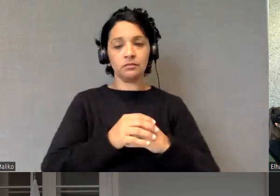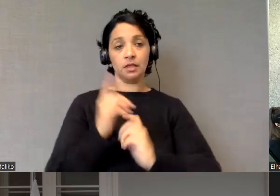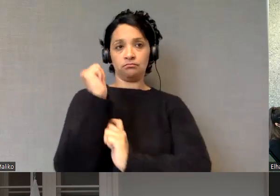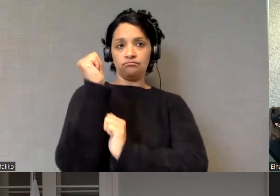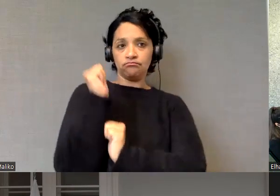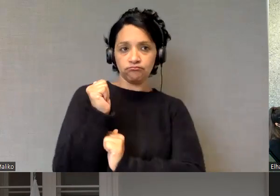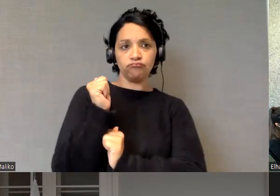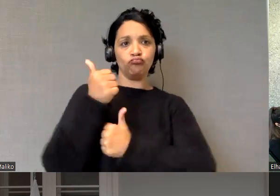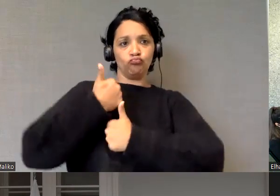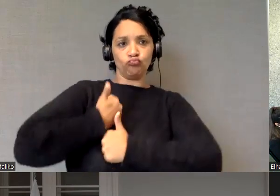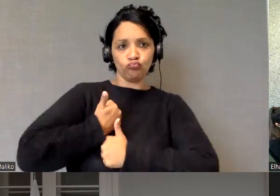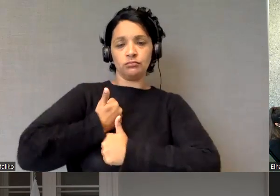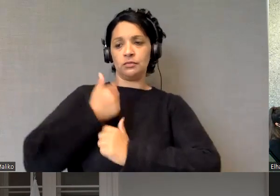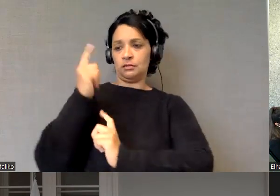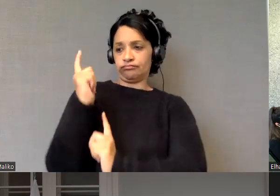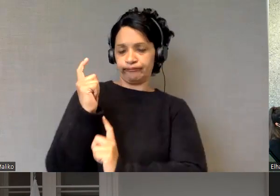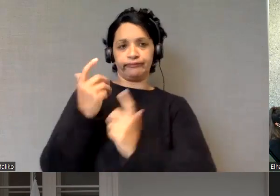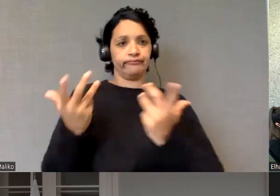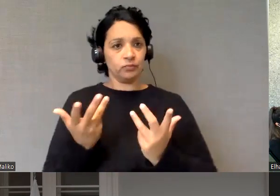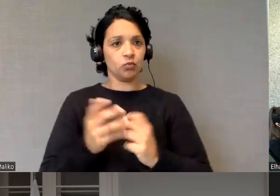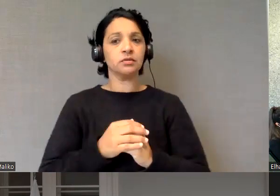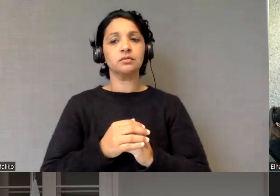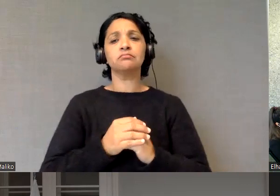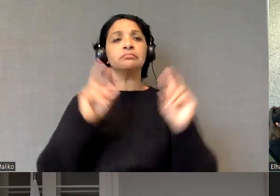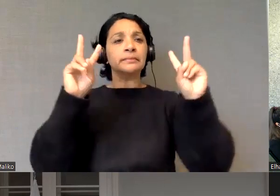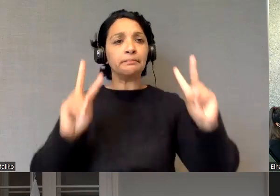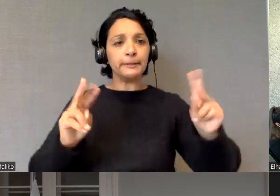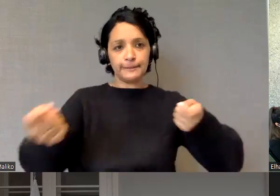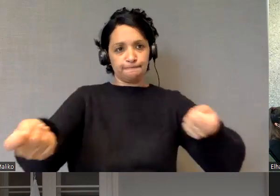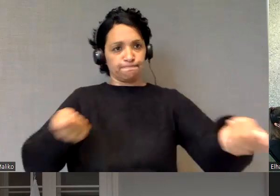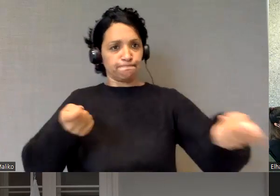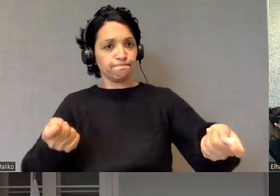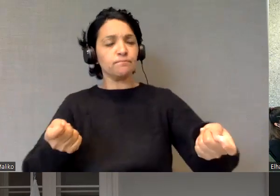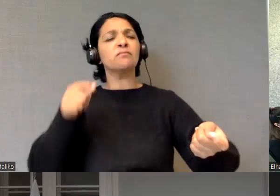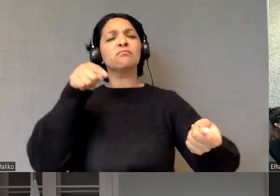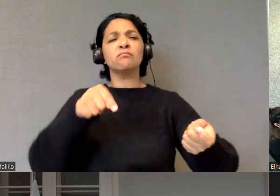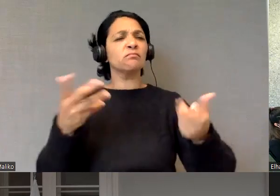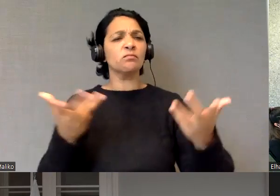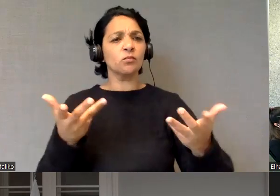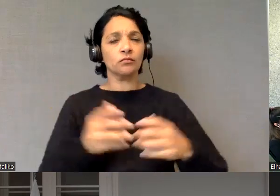The peace-keeping operations section was really focused on what the U.N. Department of Peacekeeping Operations